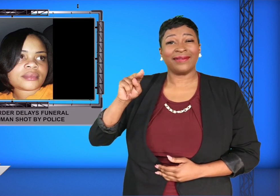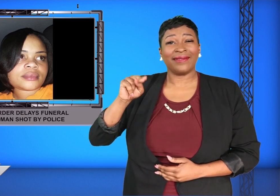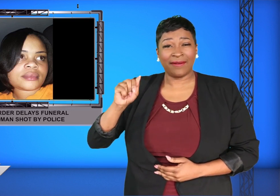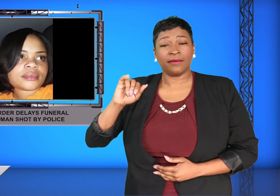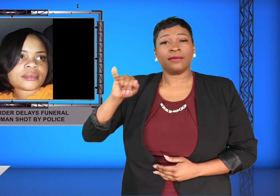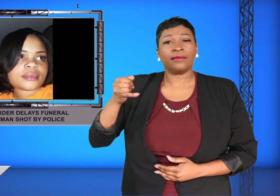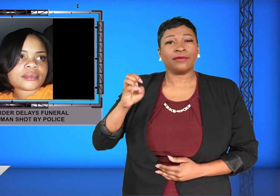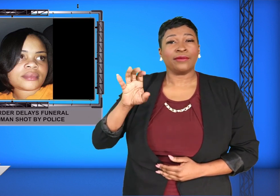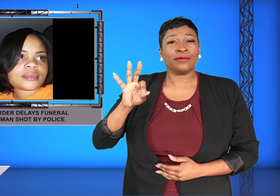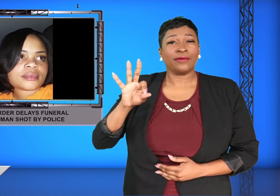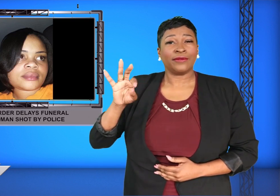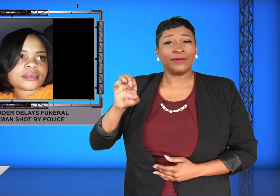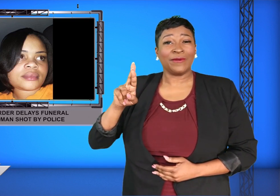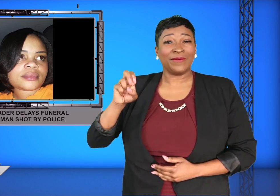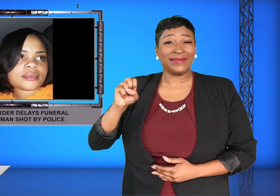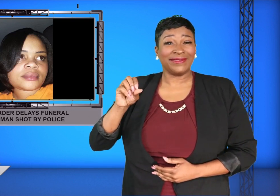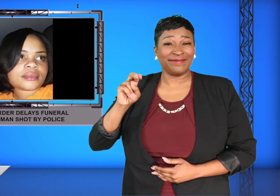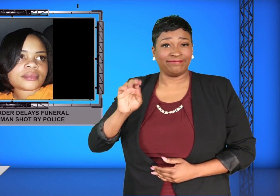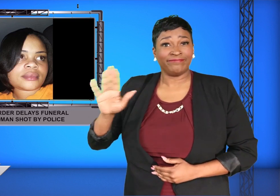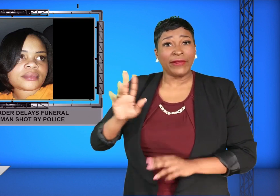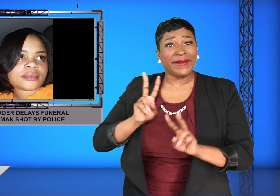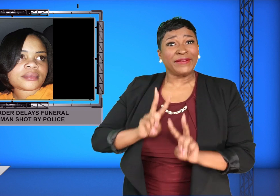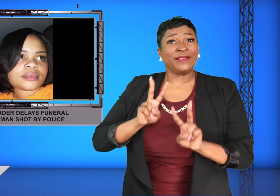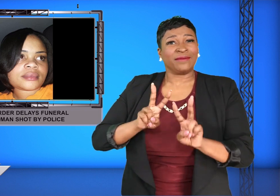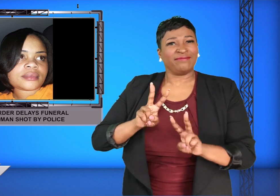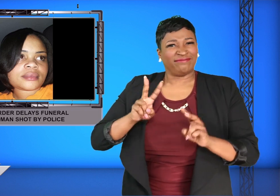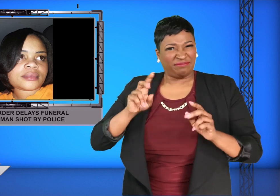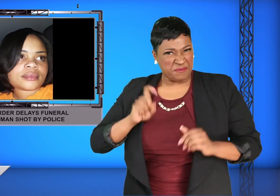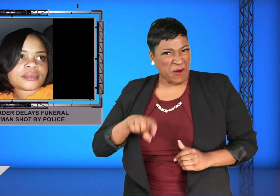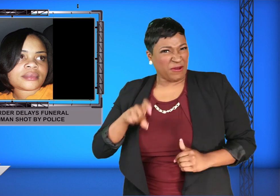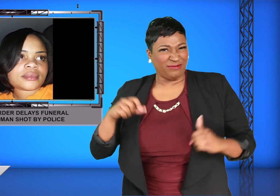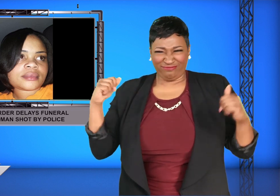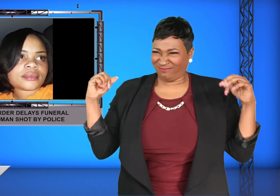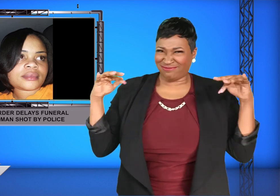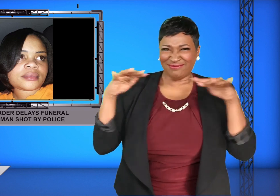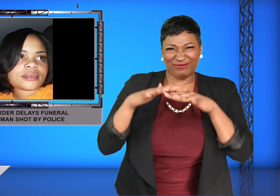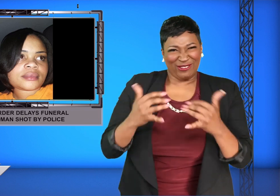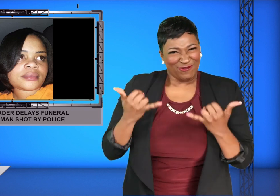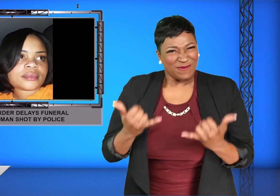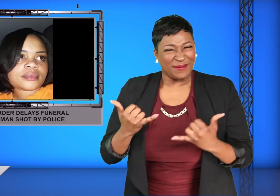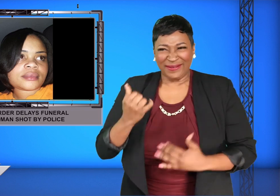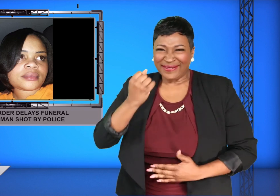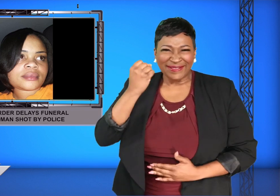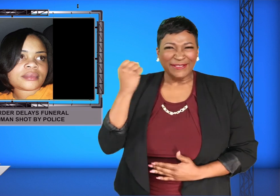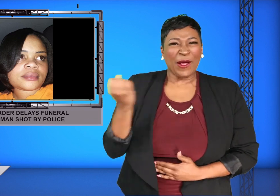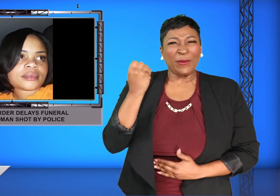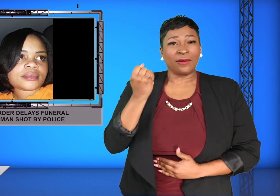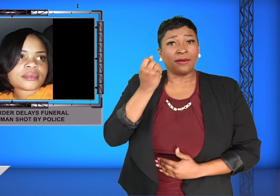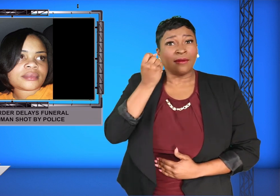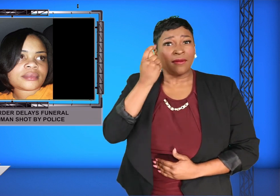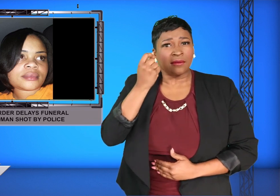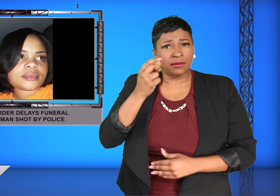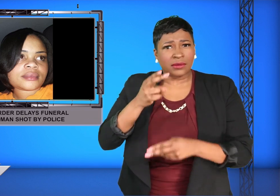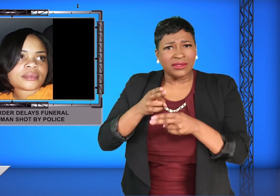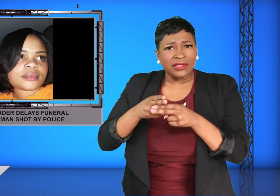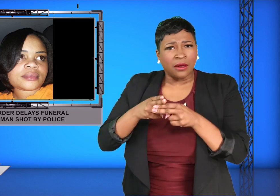The funeral for Atatiana Jefferson was supposed to take place Saturday but a temporary restraining